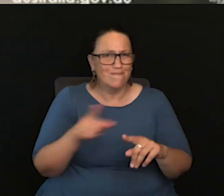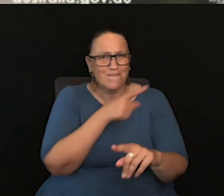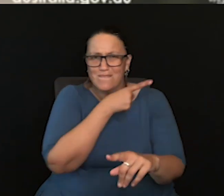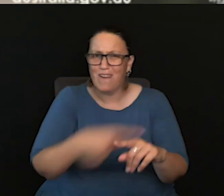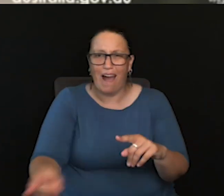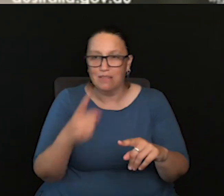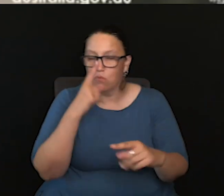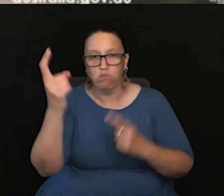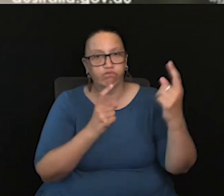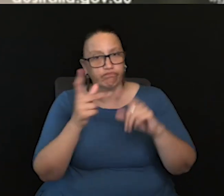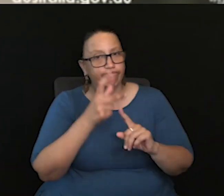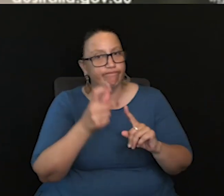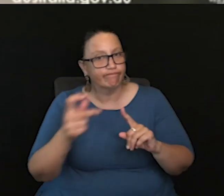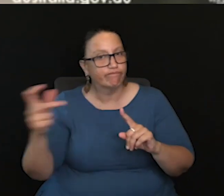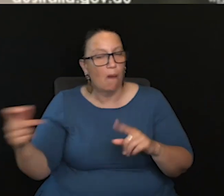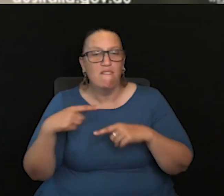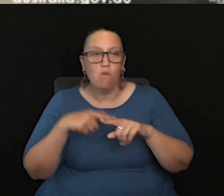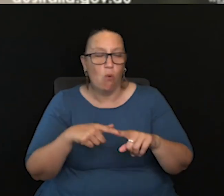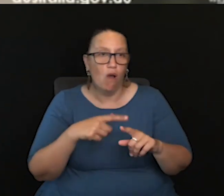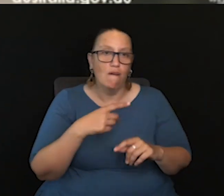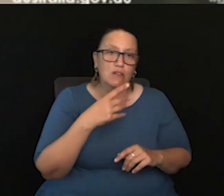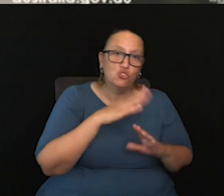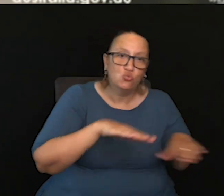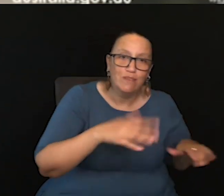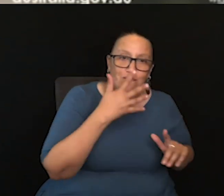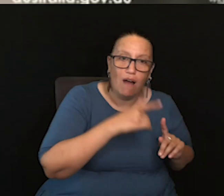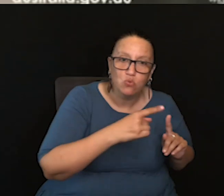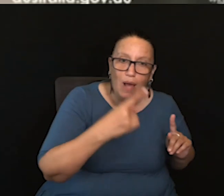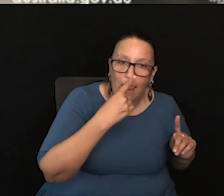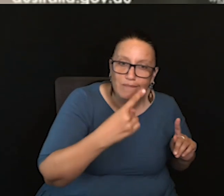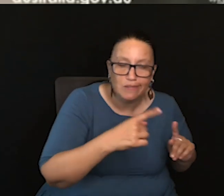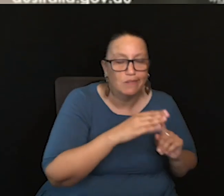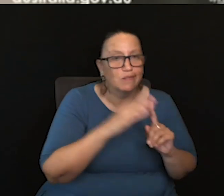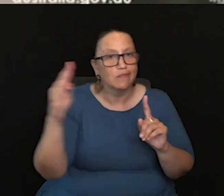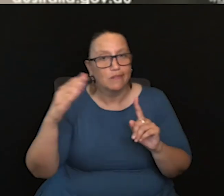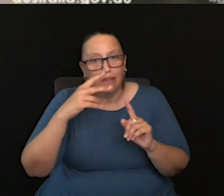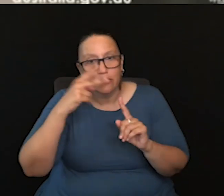the fastest rollout by age group across the course of the vaccination program.